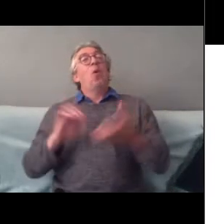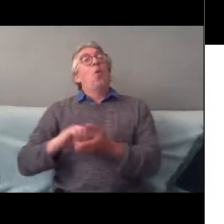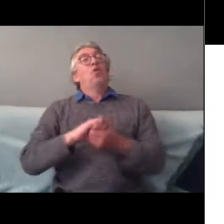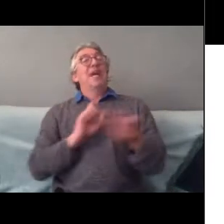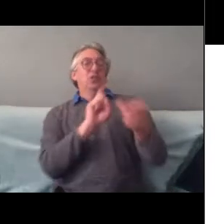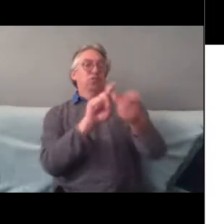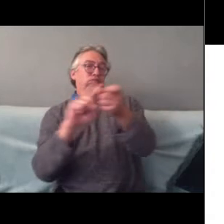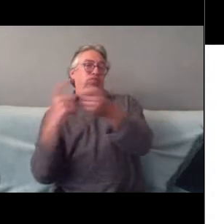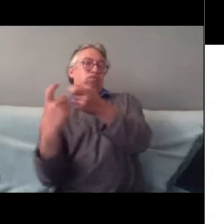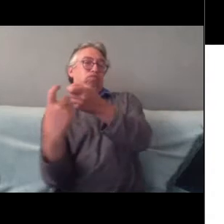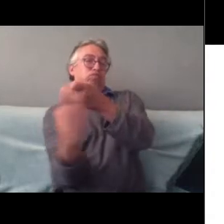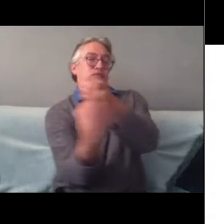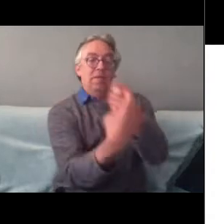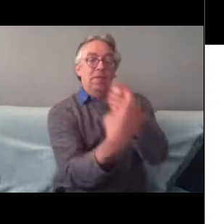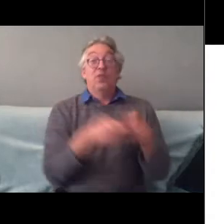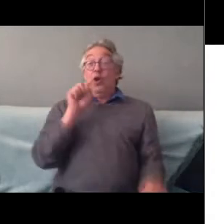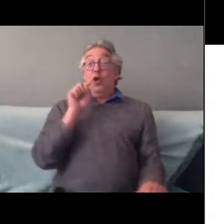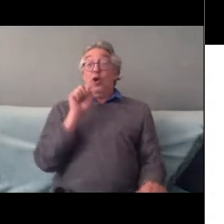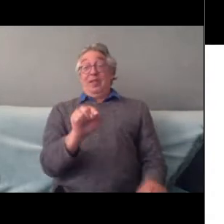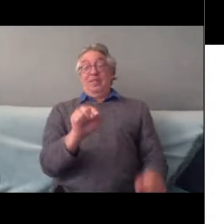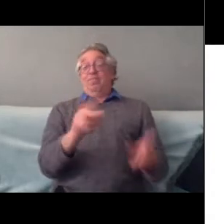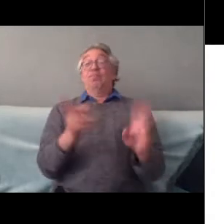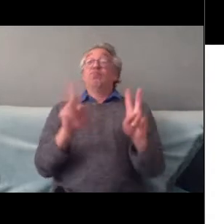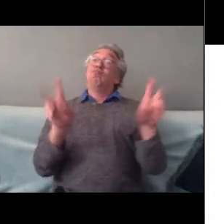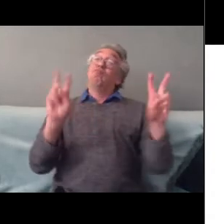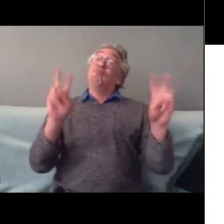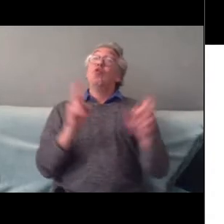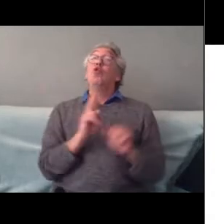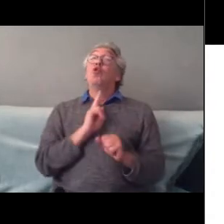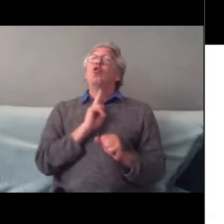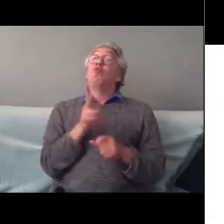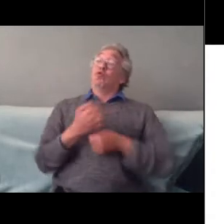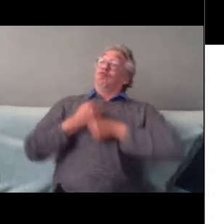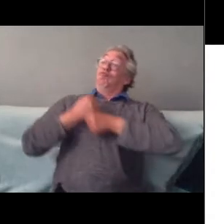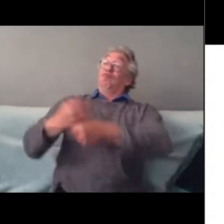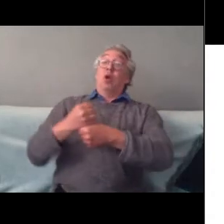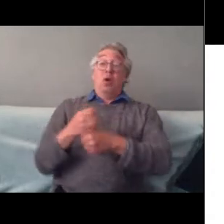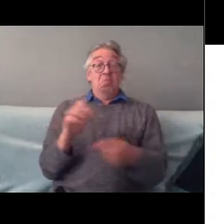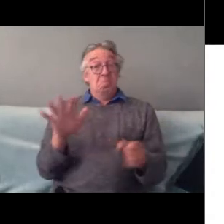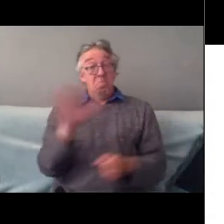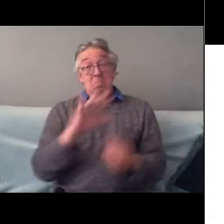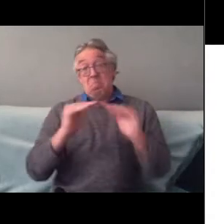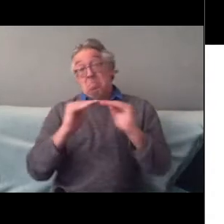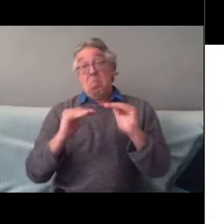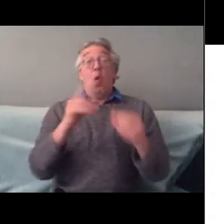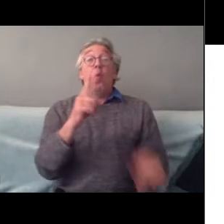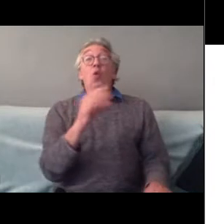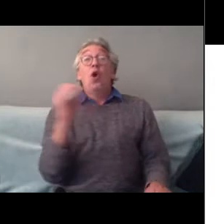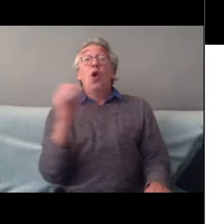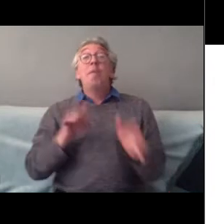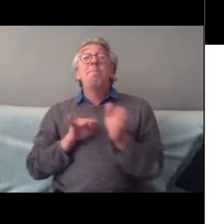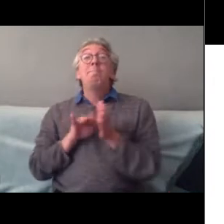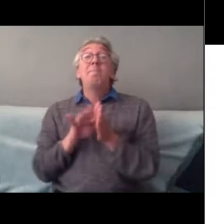and they are the voice of 100 million of people with disabilities in Europe.